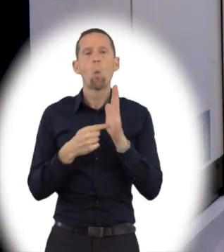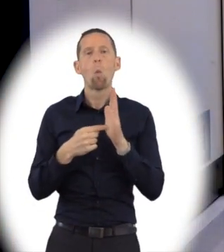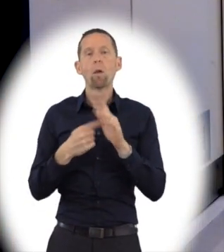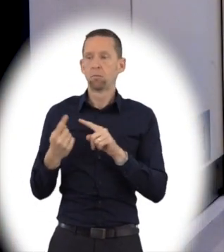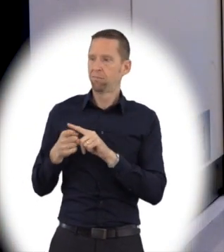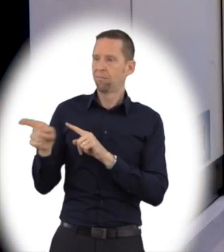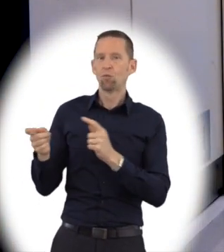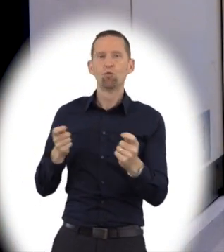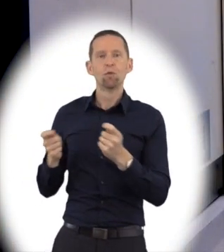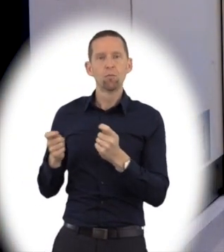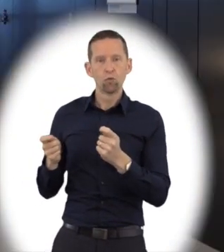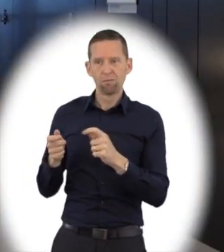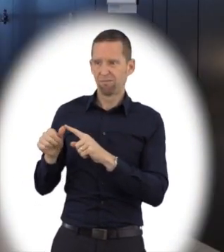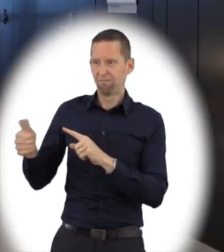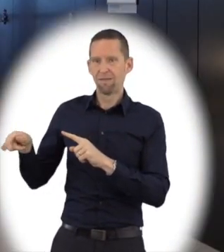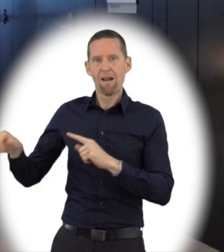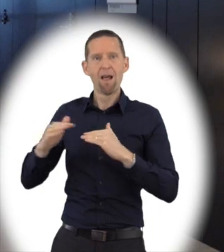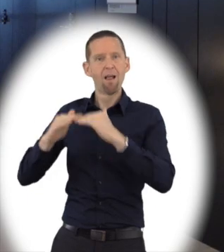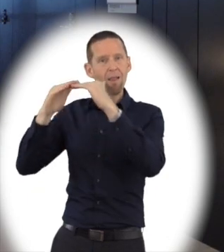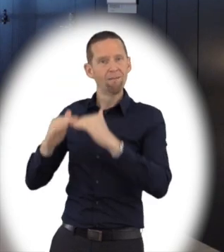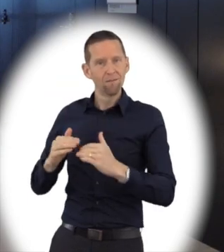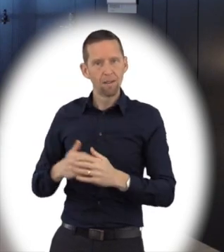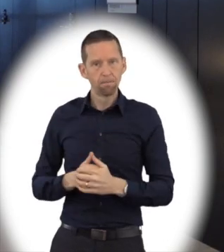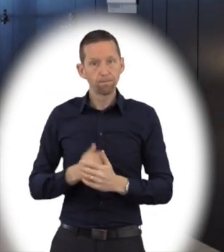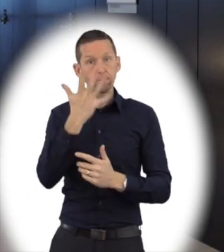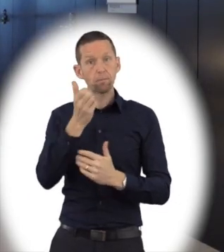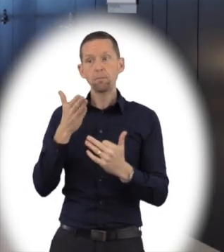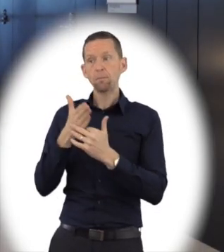Toilets are located outside the reception area near the lifts. There is an accessible